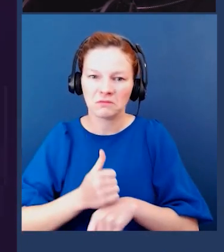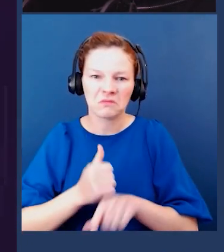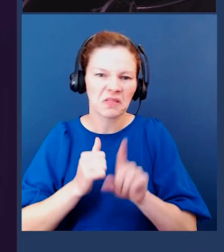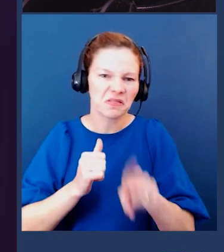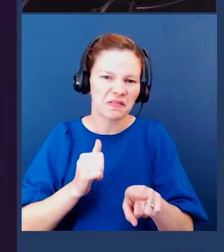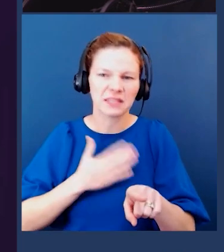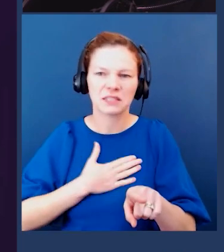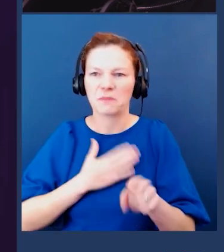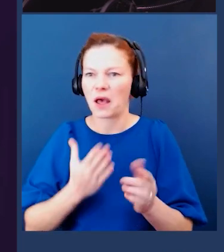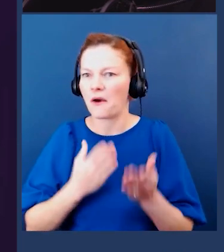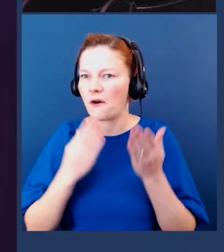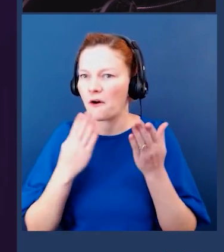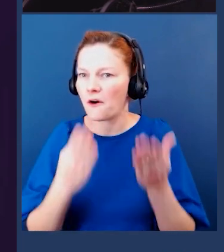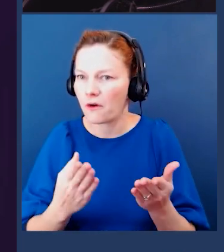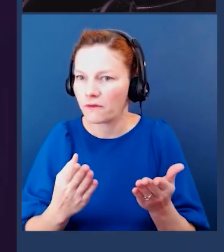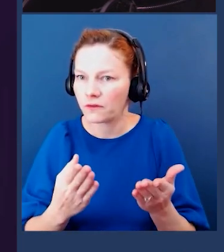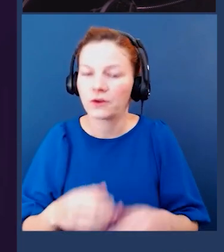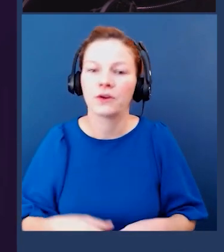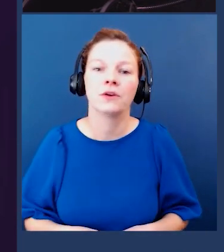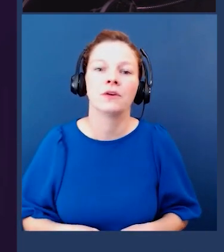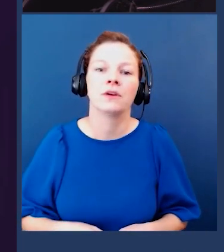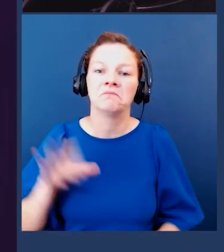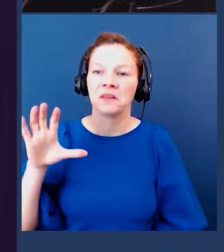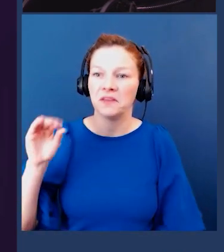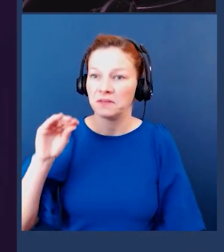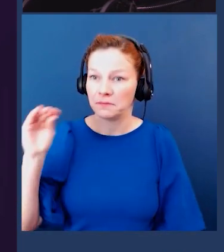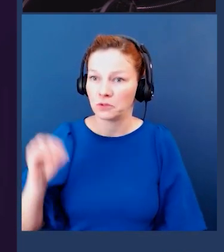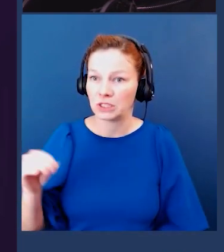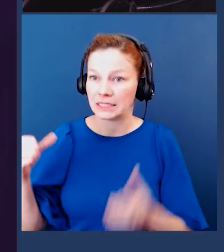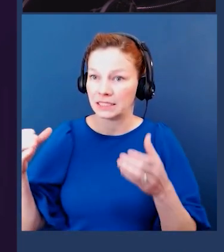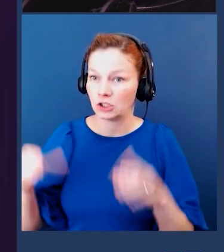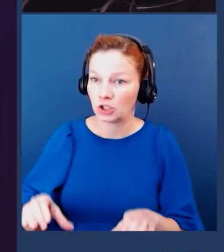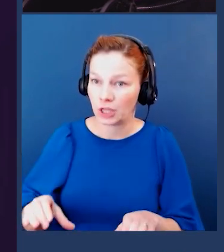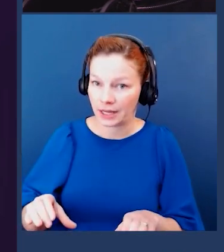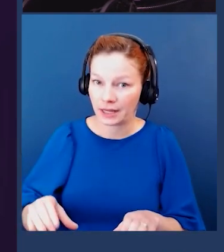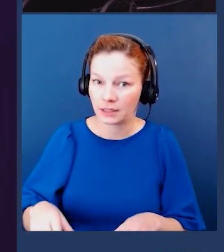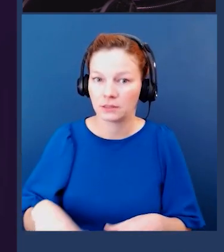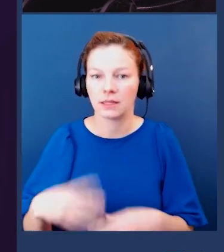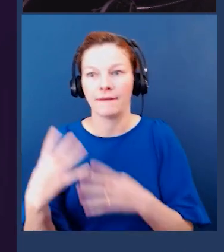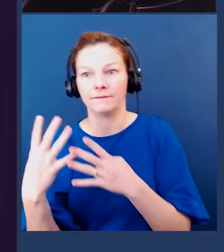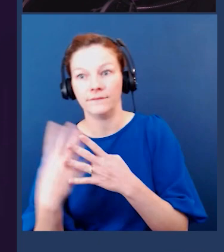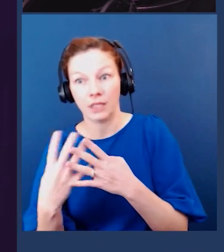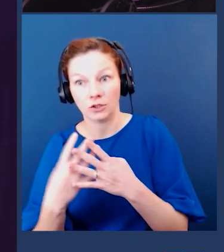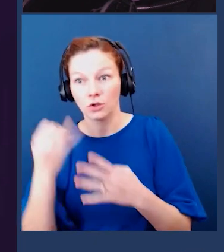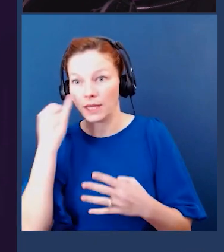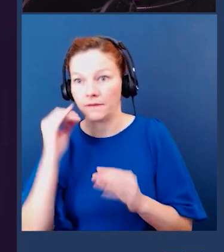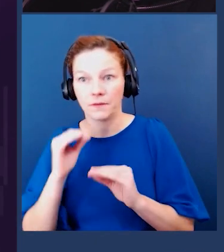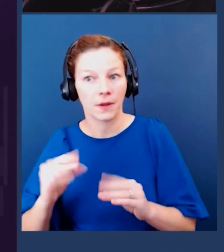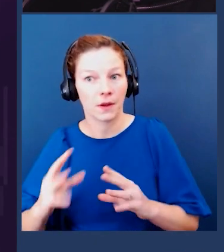You know, if it's 50% chance and filter, if it's unknown, I can offer something else